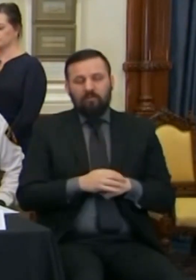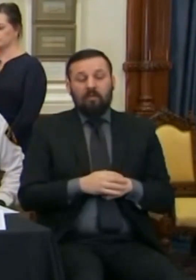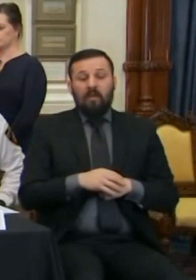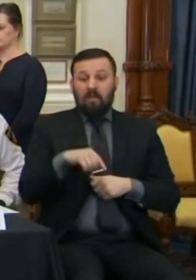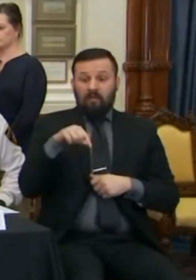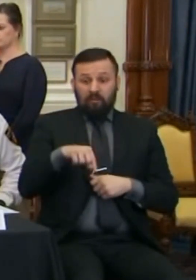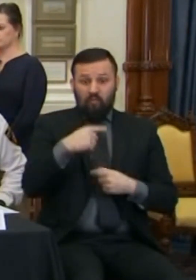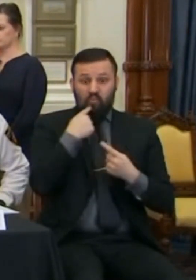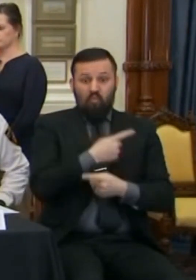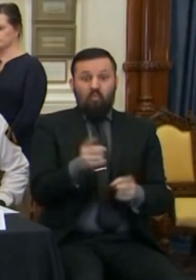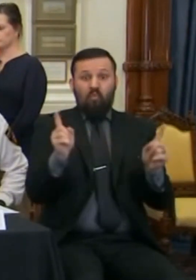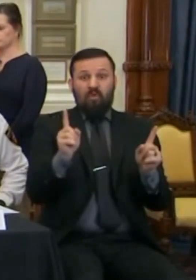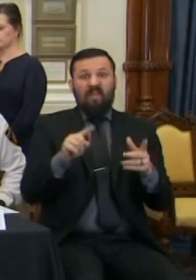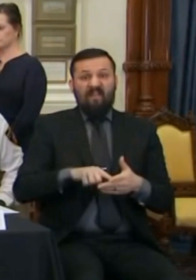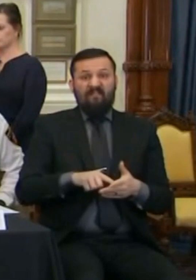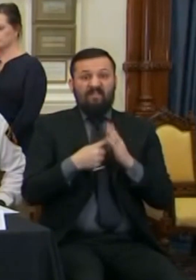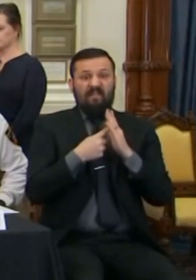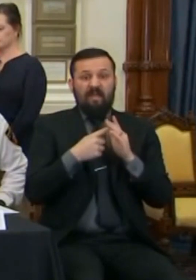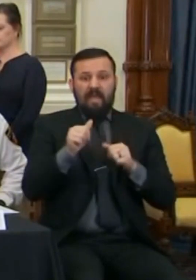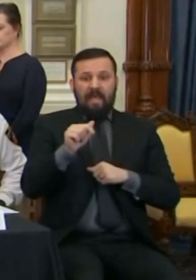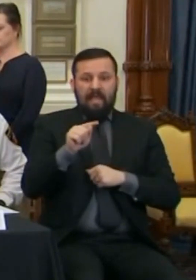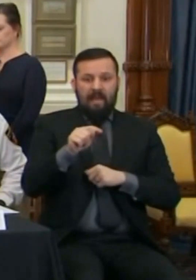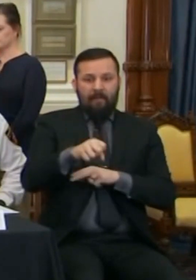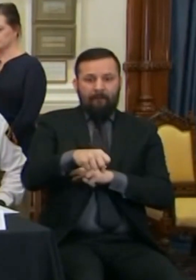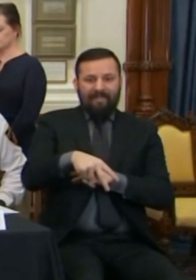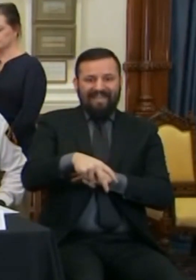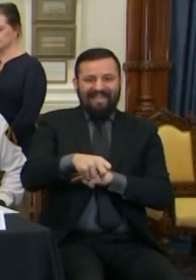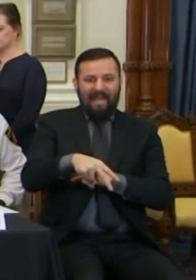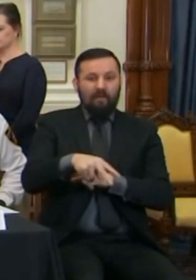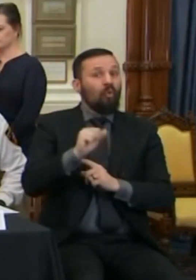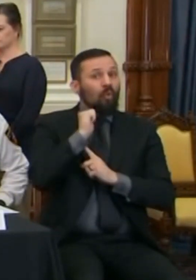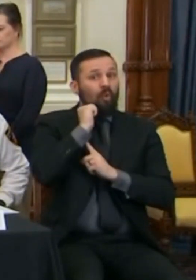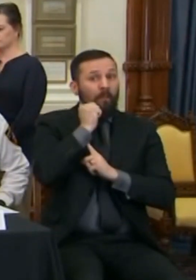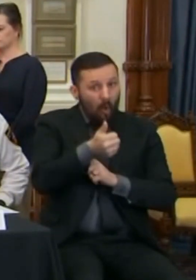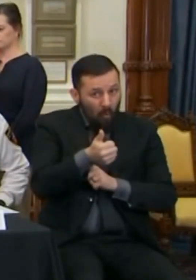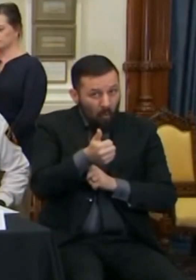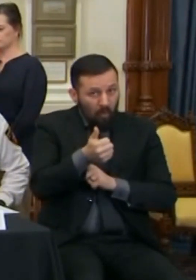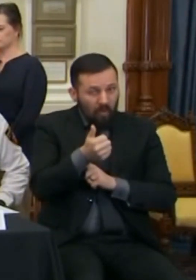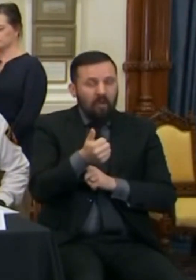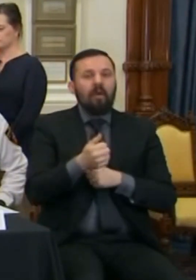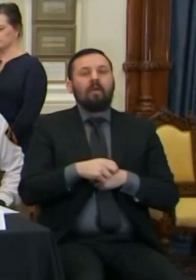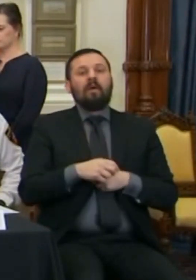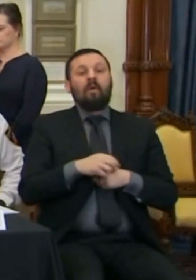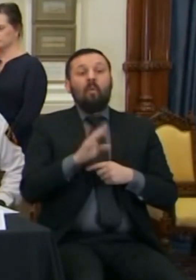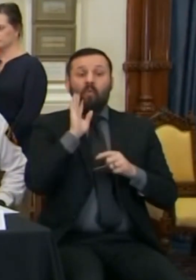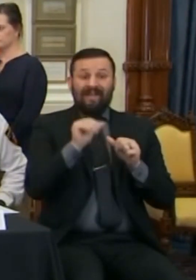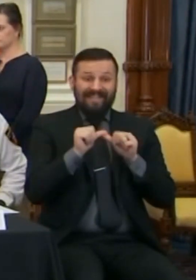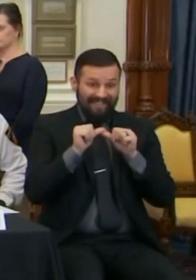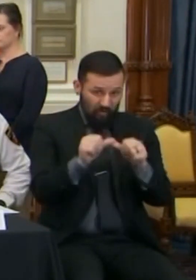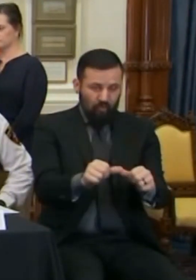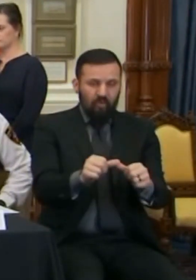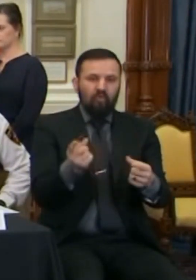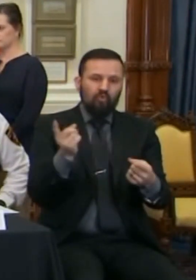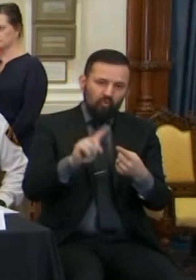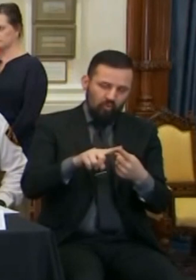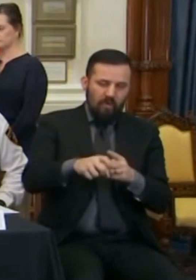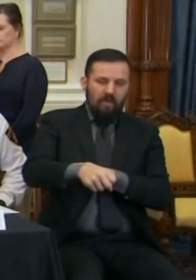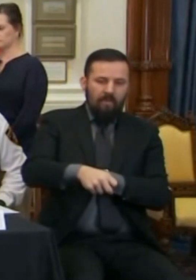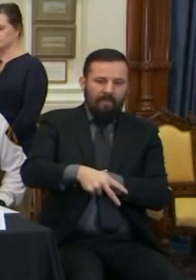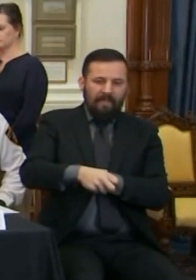effective at midnight tomorrow and it continues through midnight on April the